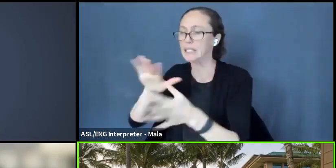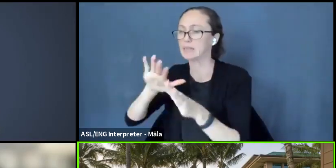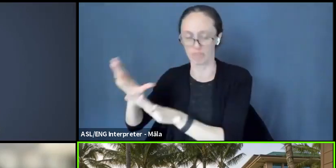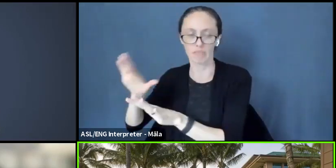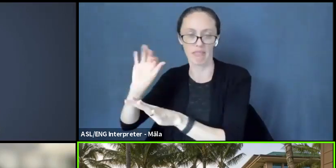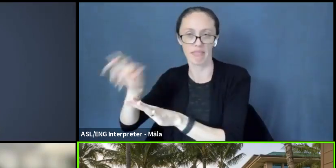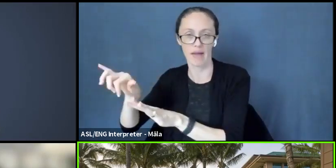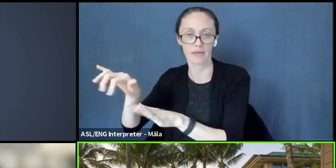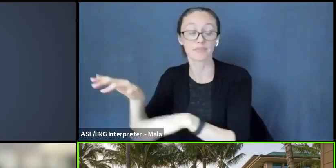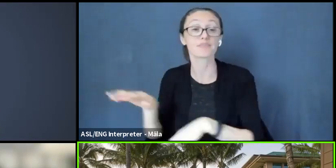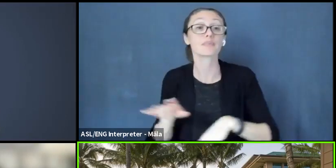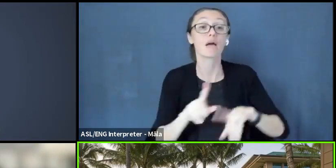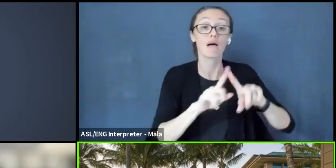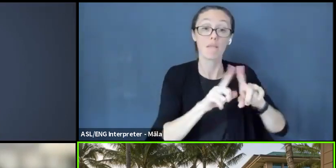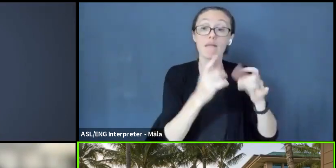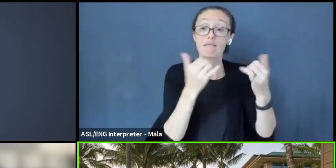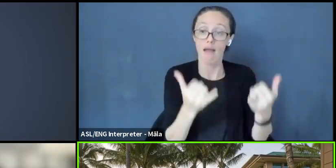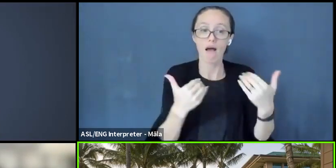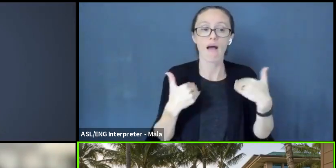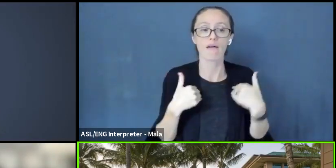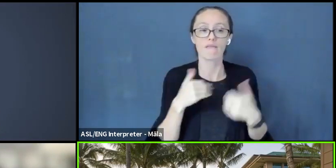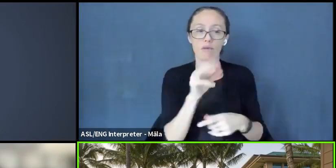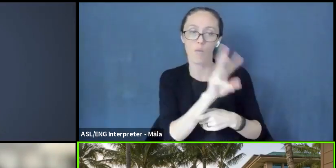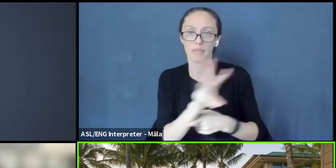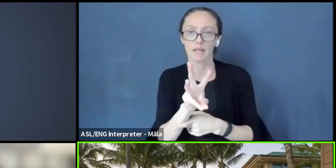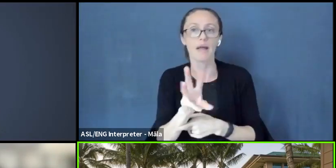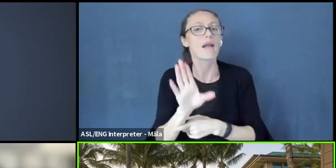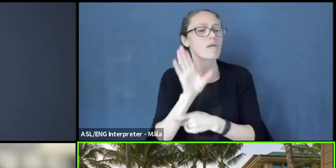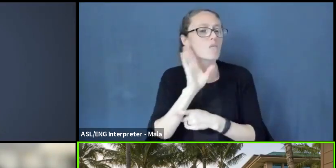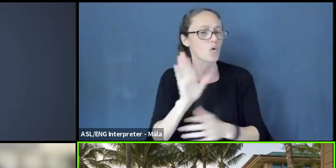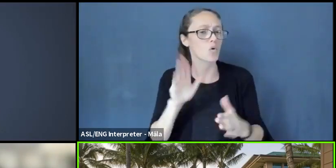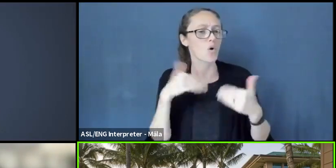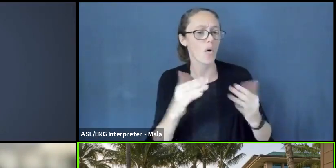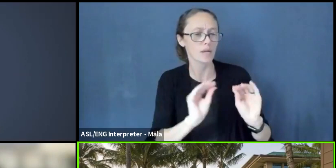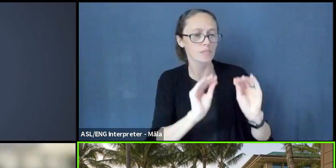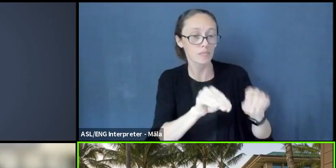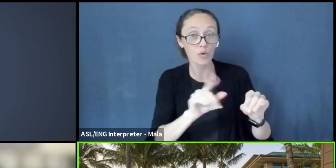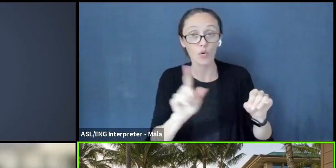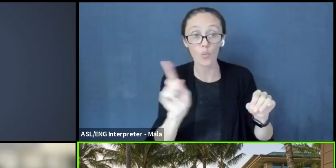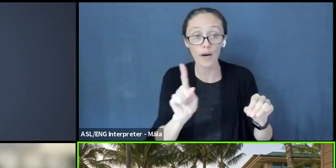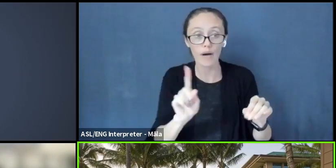But there is a website, I'll also put it into the chat.